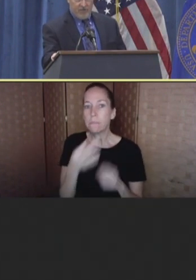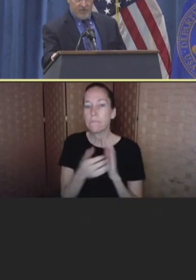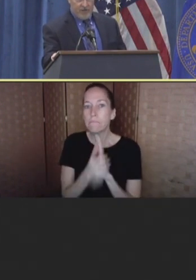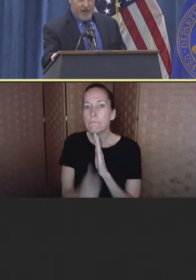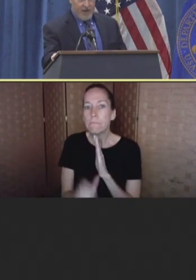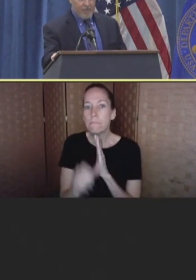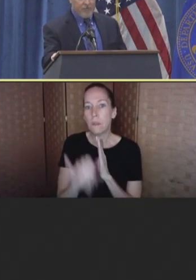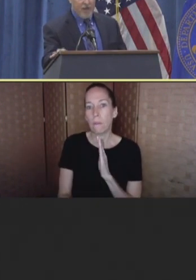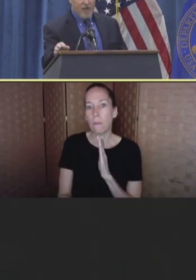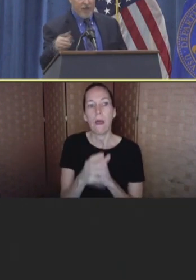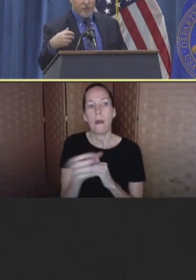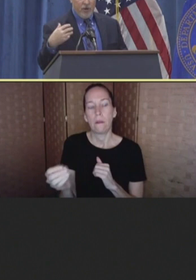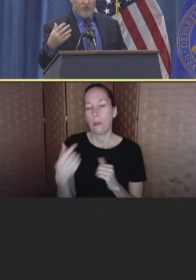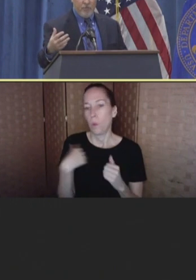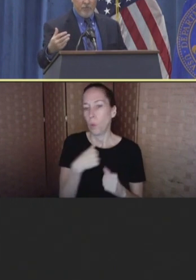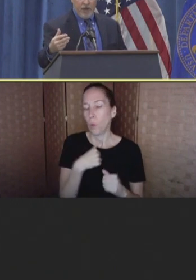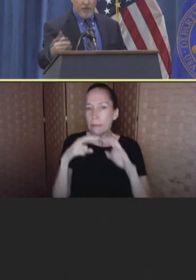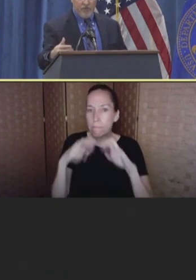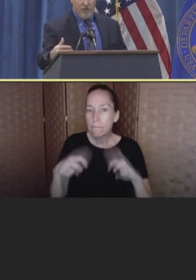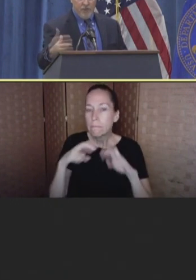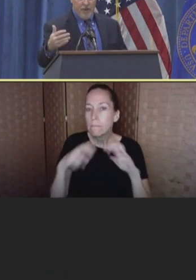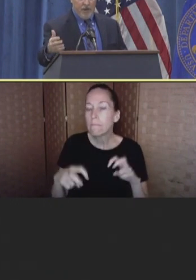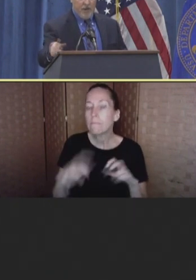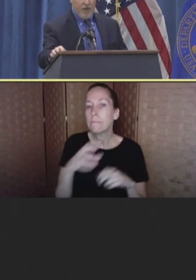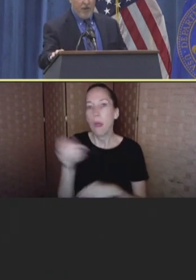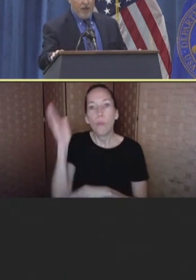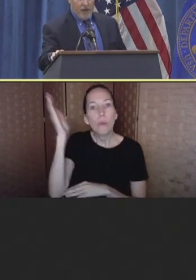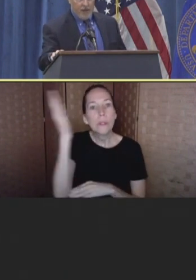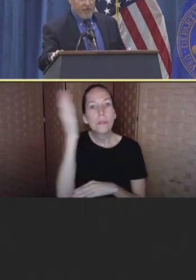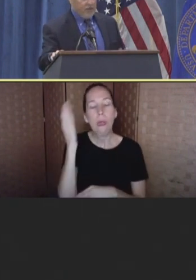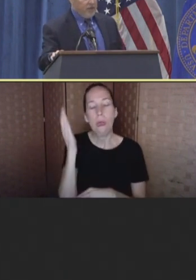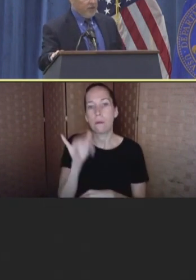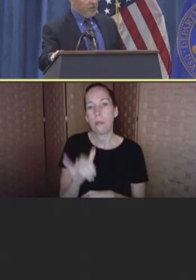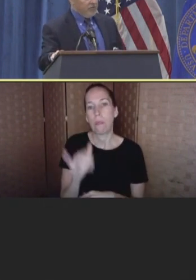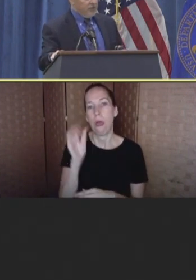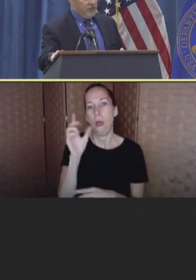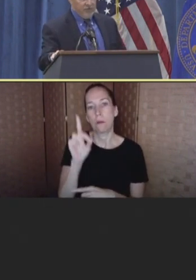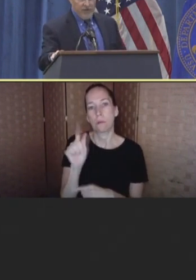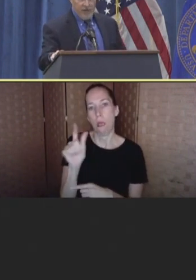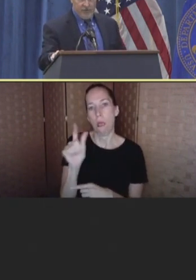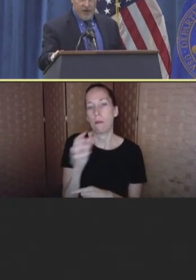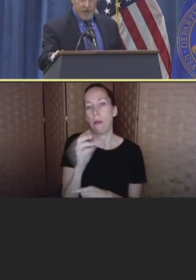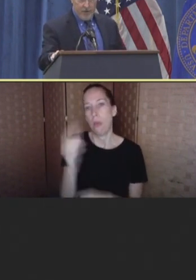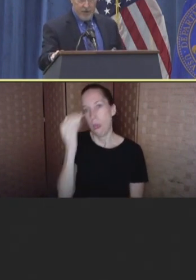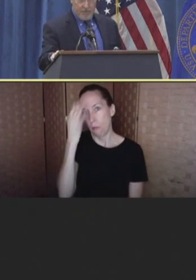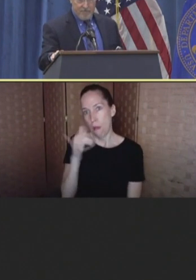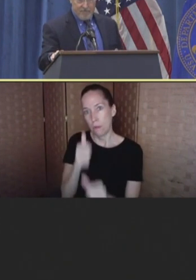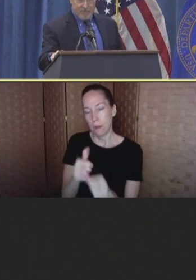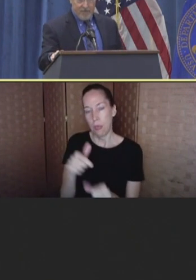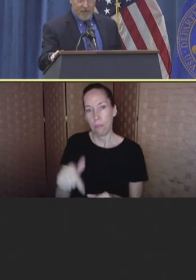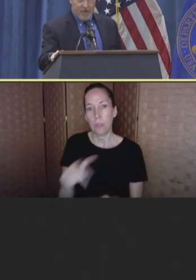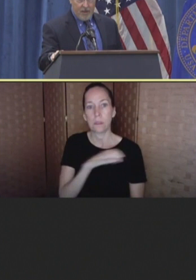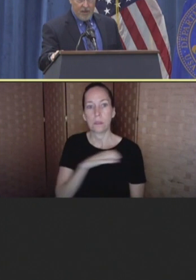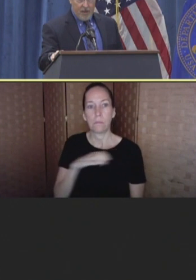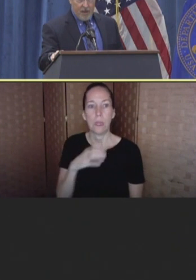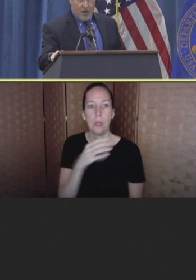of the data; as well as updating this committee and the CDC ACIP.